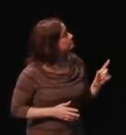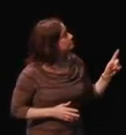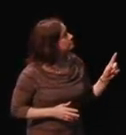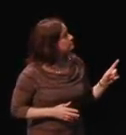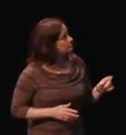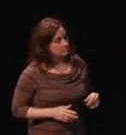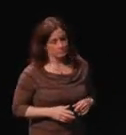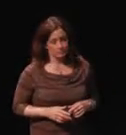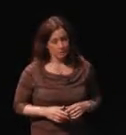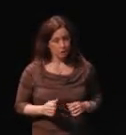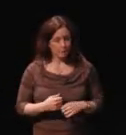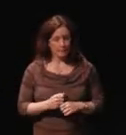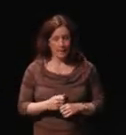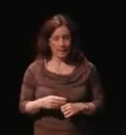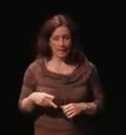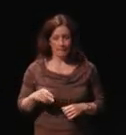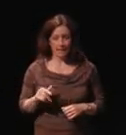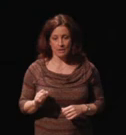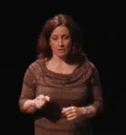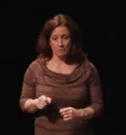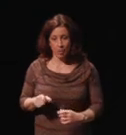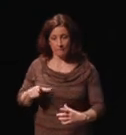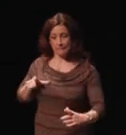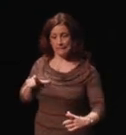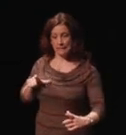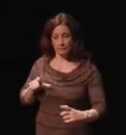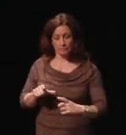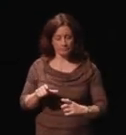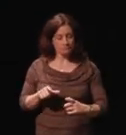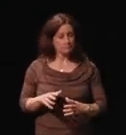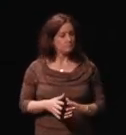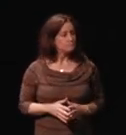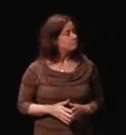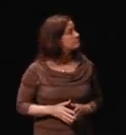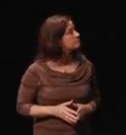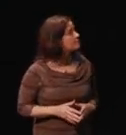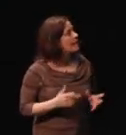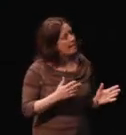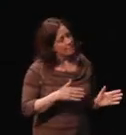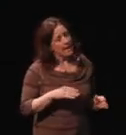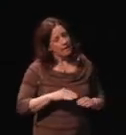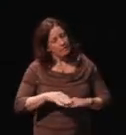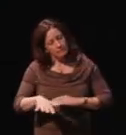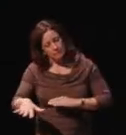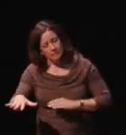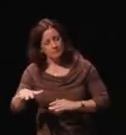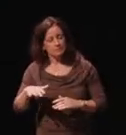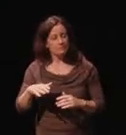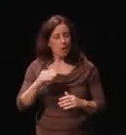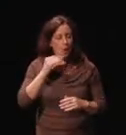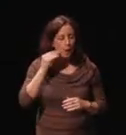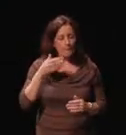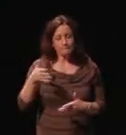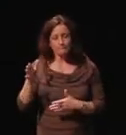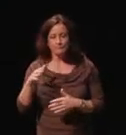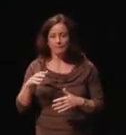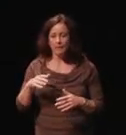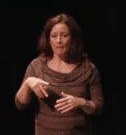the other, and that eventually took home Pong with all the home Pong clone machines where it's very,